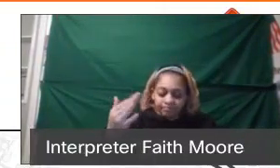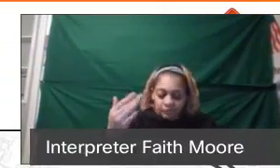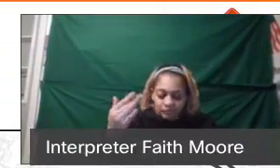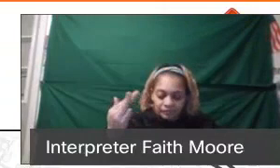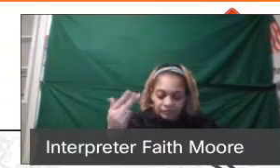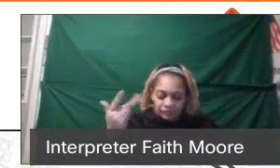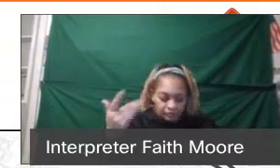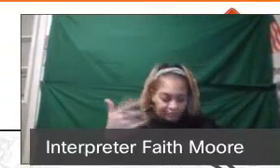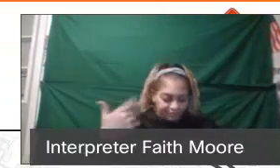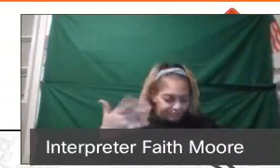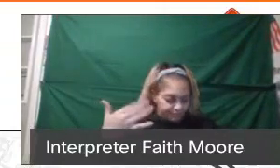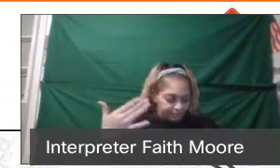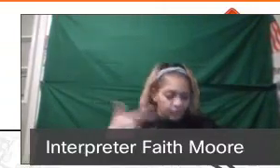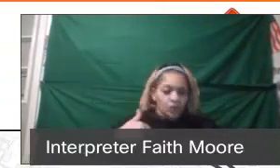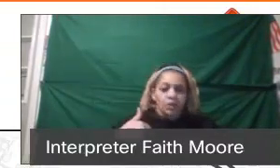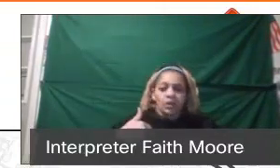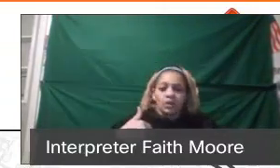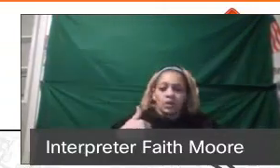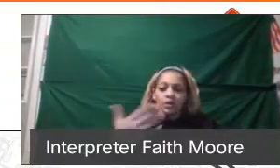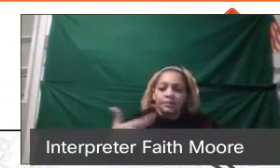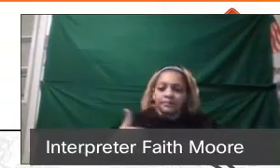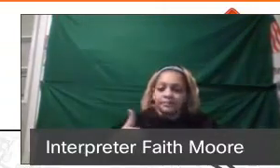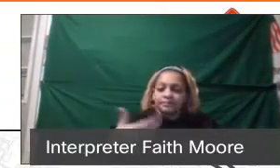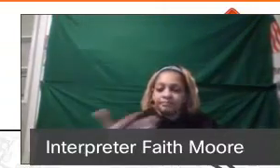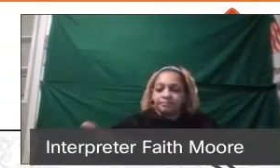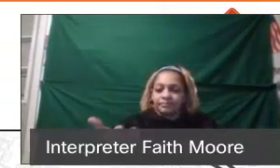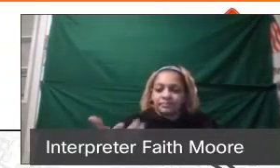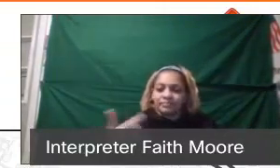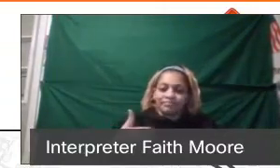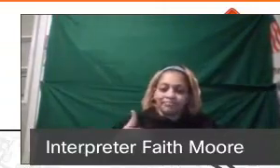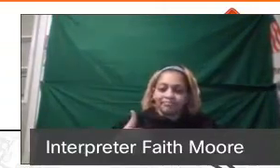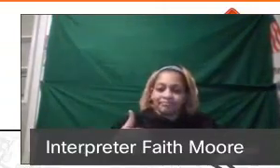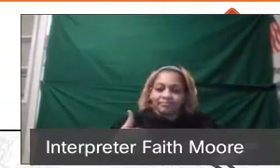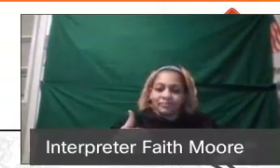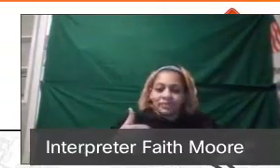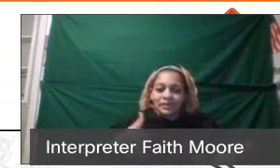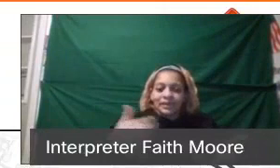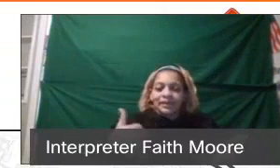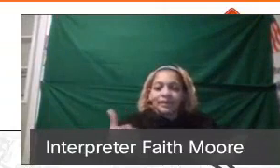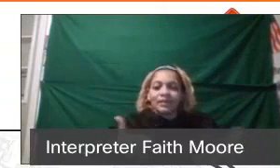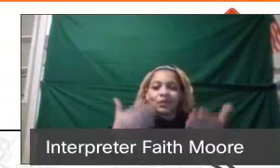To provide the other thing I can do is. Bring up the rendering.